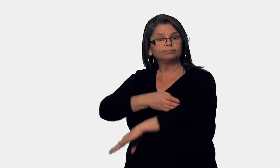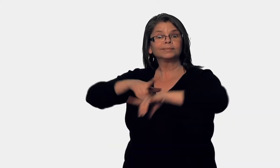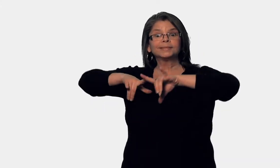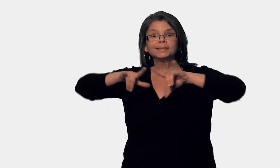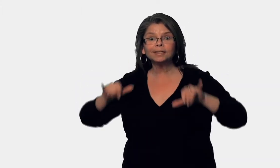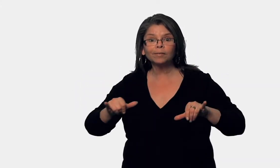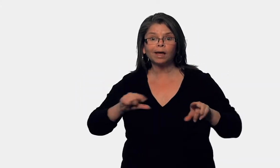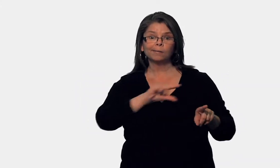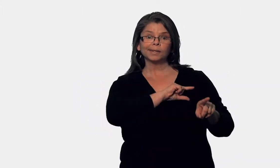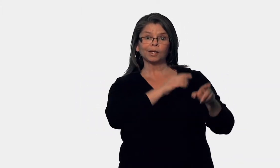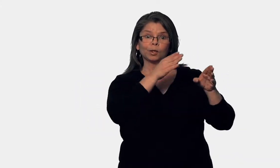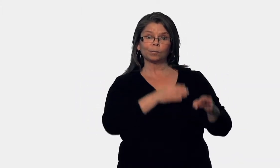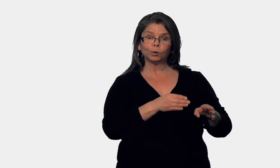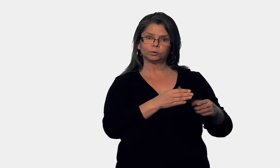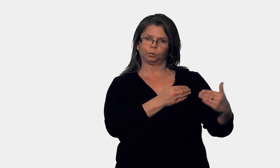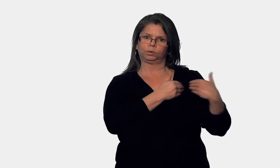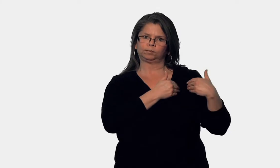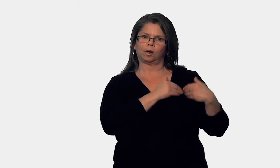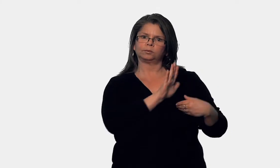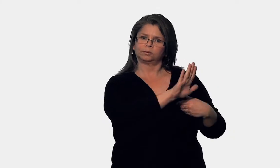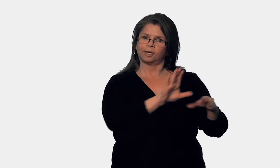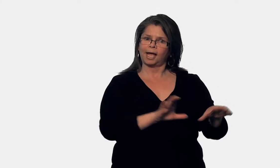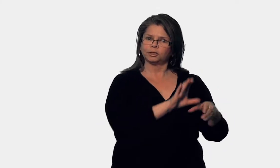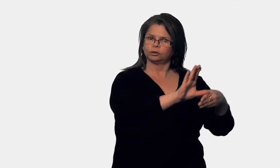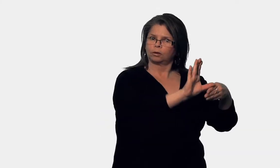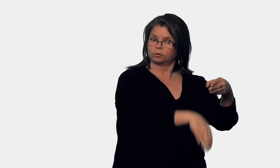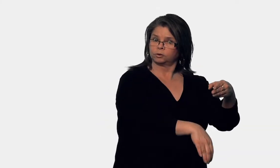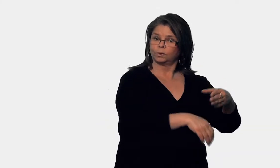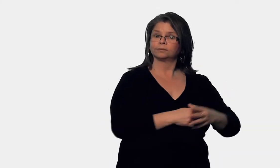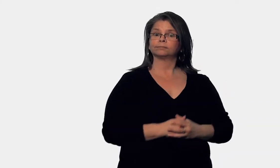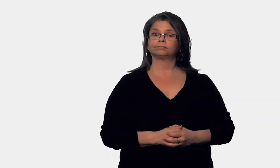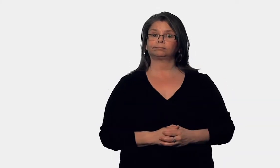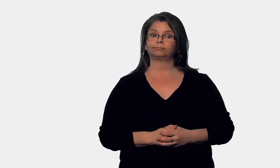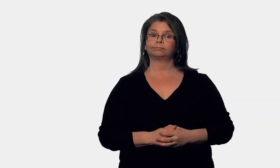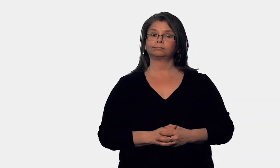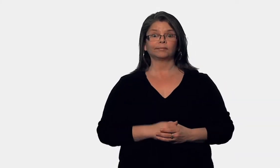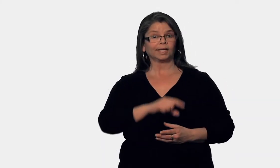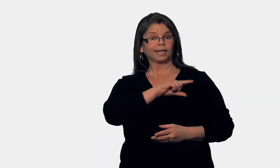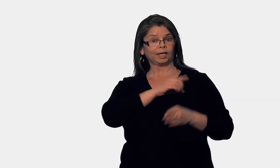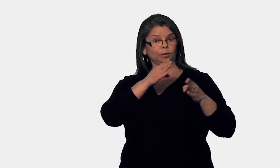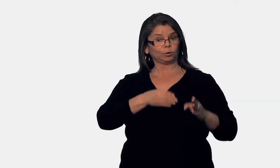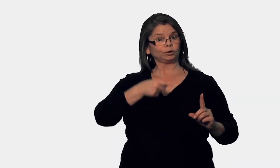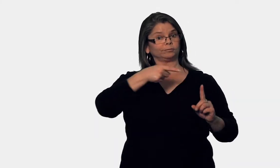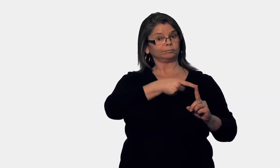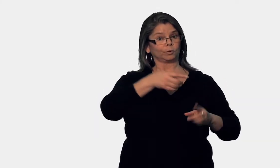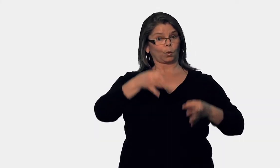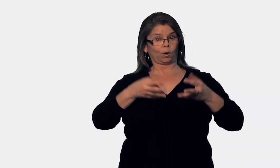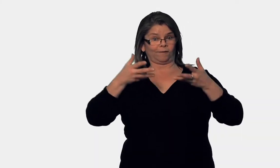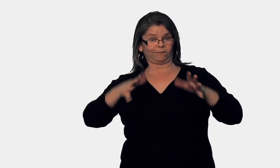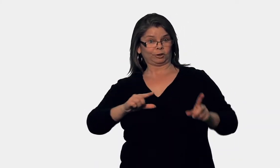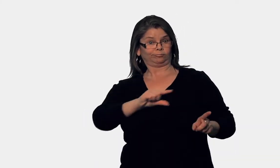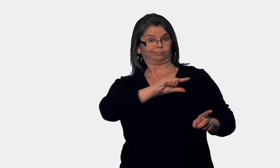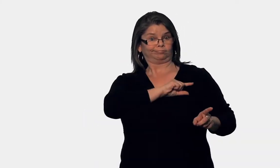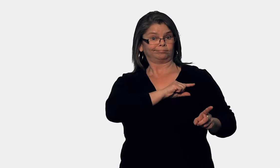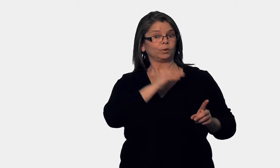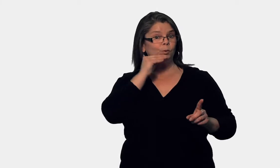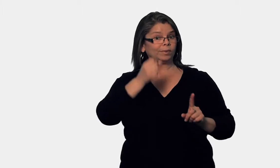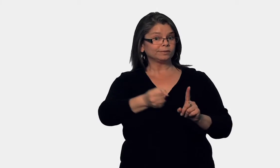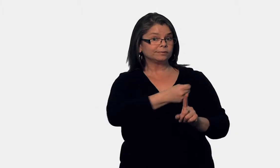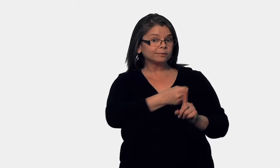and hold offenders accountable for their behaviour. Offenders convicted of domestic assault